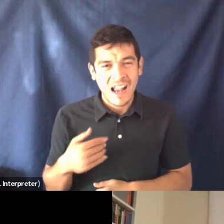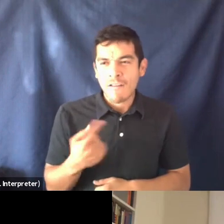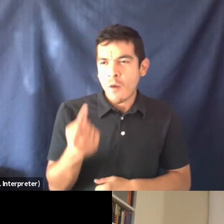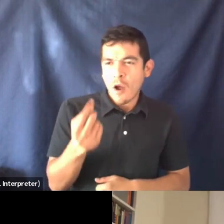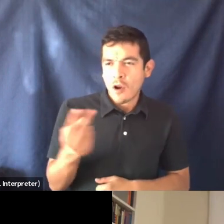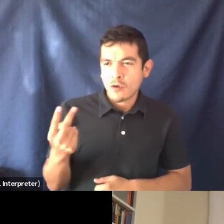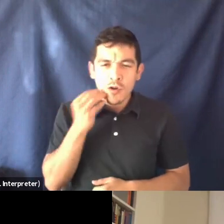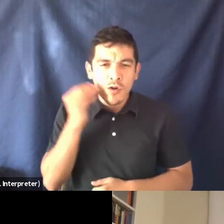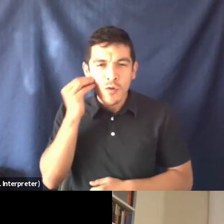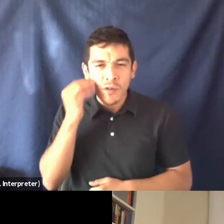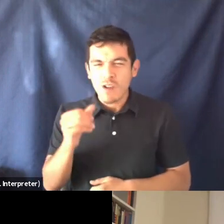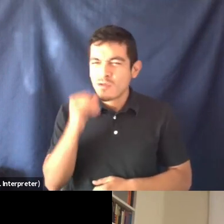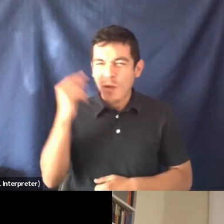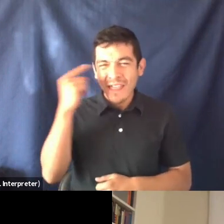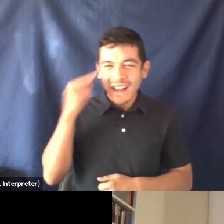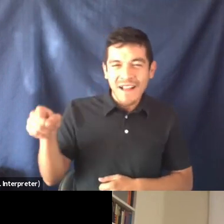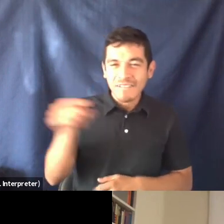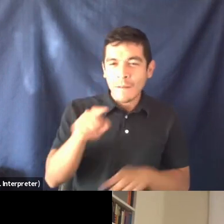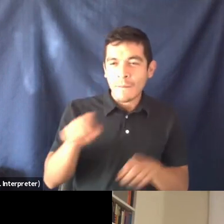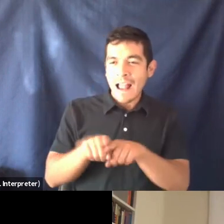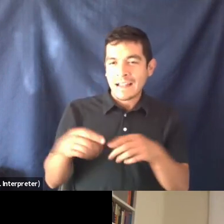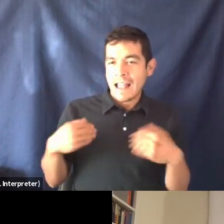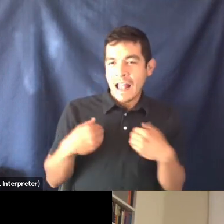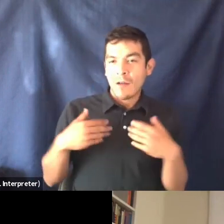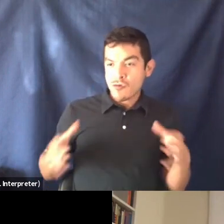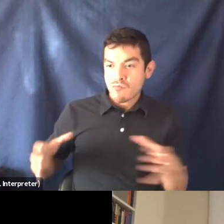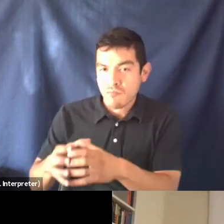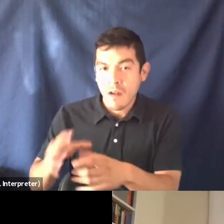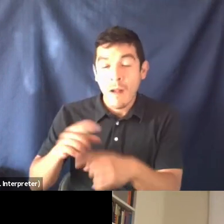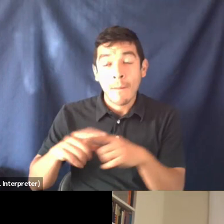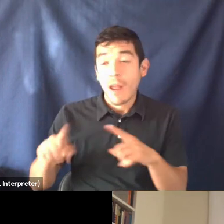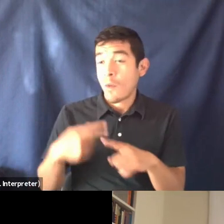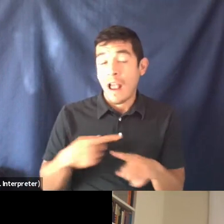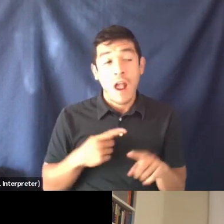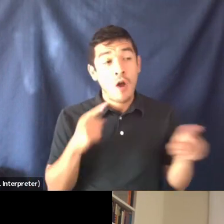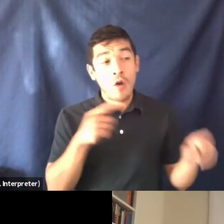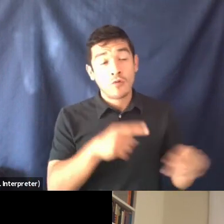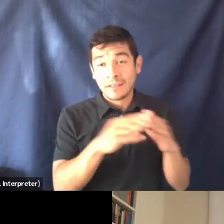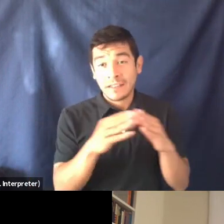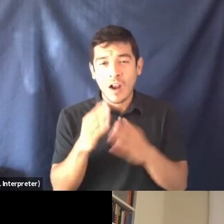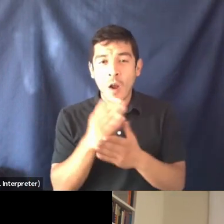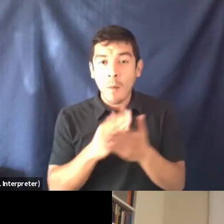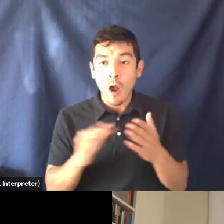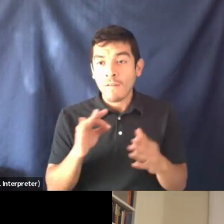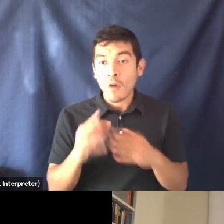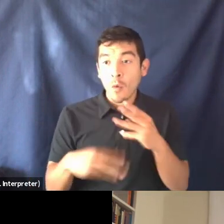of them as pack animals, but whenever I've gone to a city where they are a part of the world where they're I remember in Mexico seeing like groups of dogs